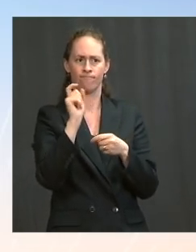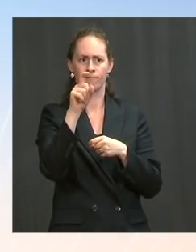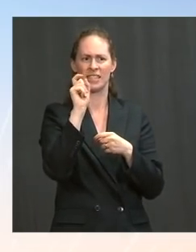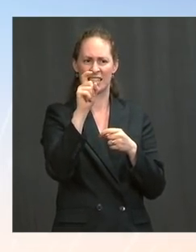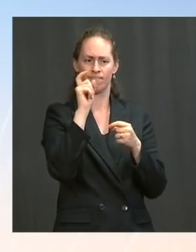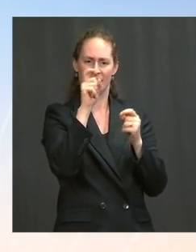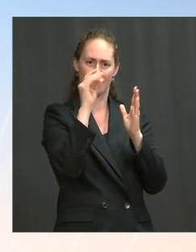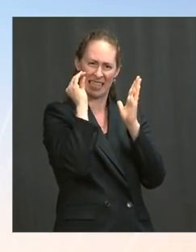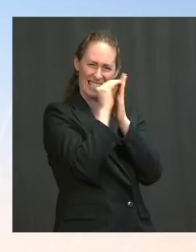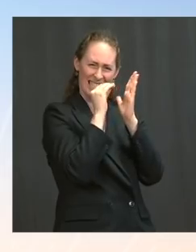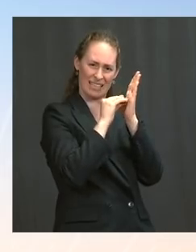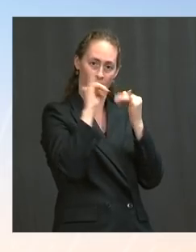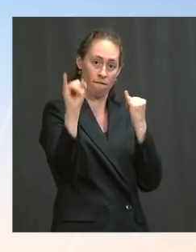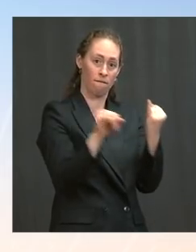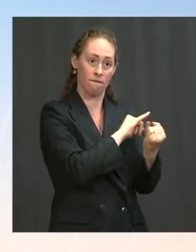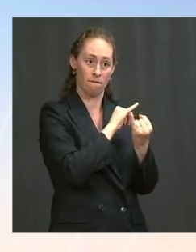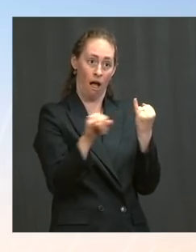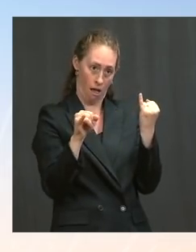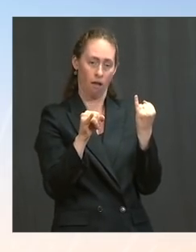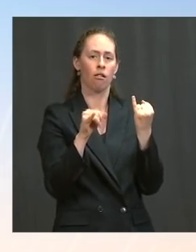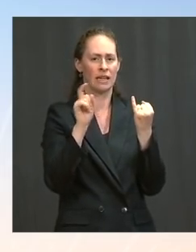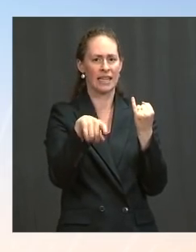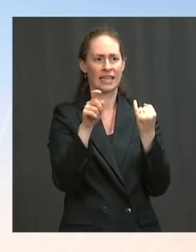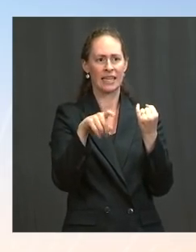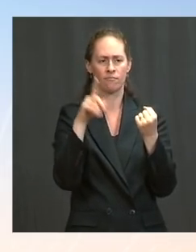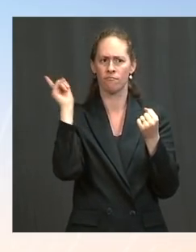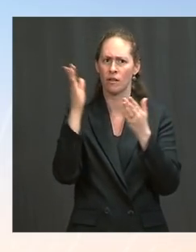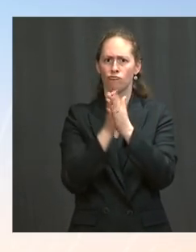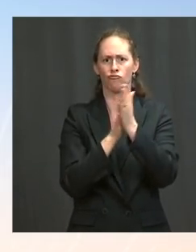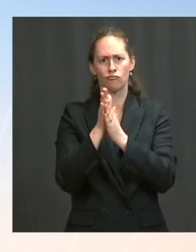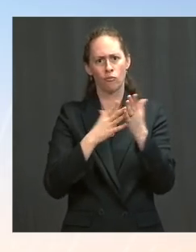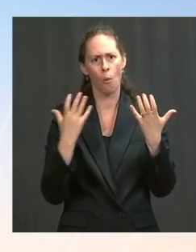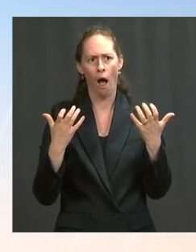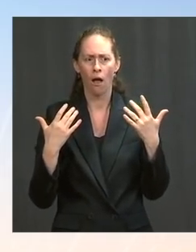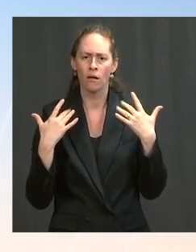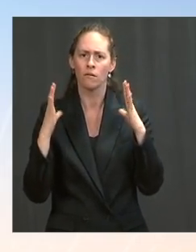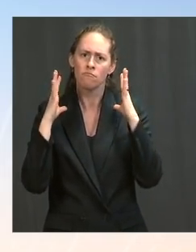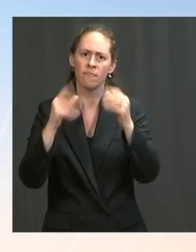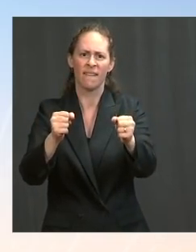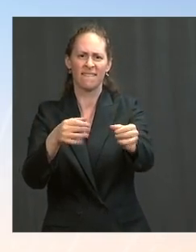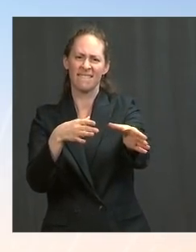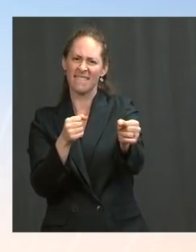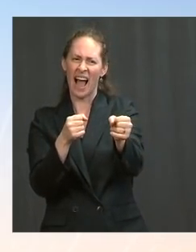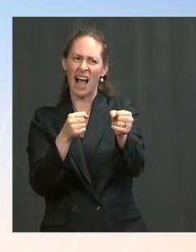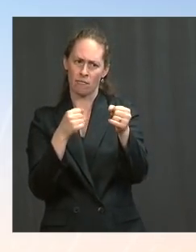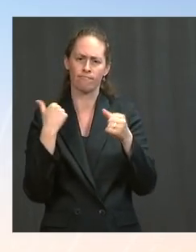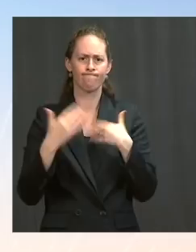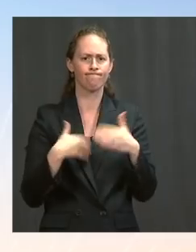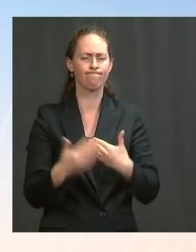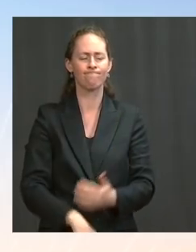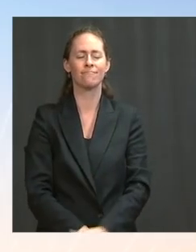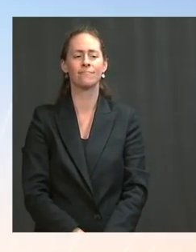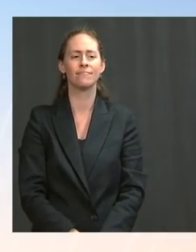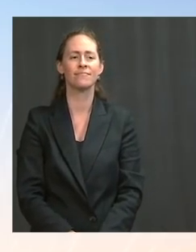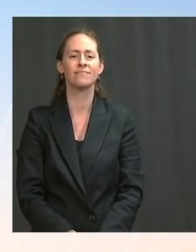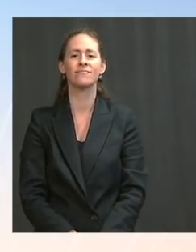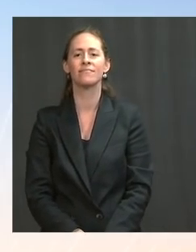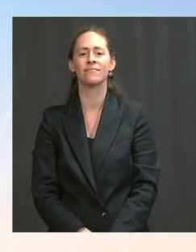But the President is clearly eager to get that done as quickly as possible. The Press: Thank you, Jen. >> Ms. Psaki: Go ahead. The Press: Thank you, Jen. Just another question about infrastructure: